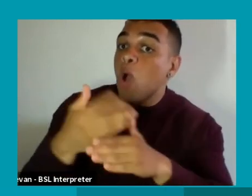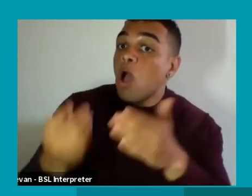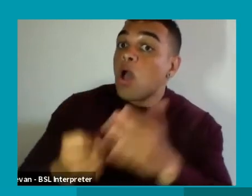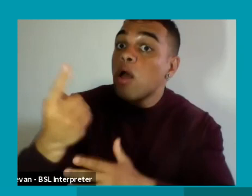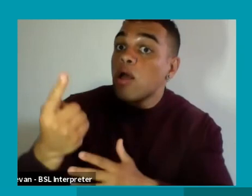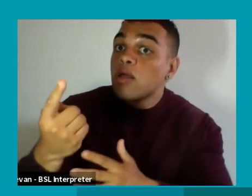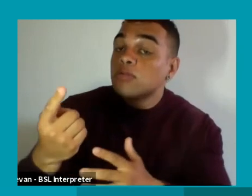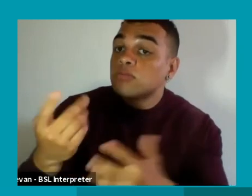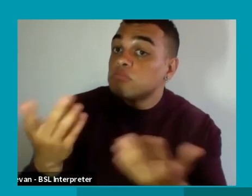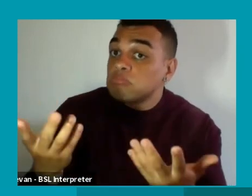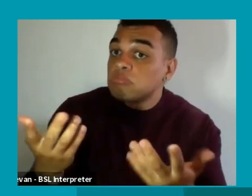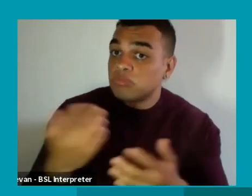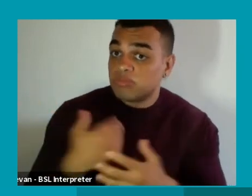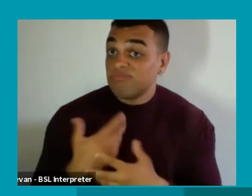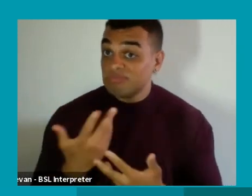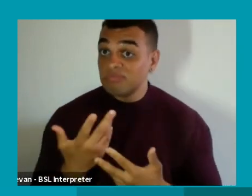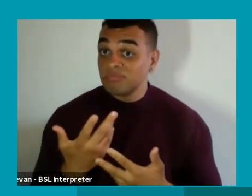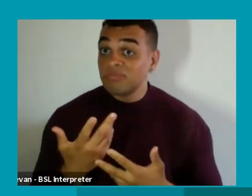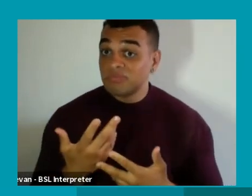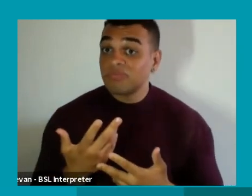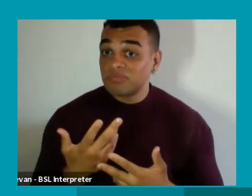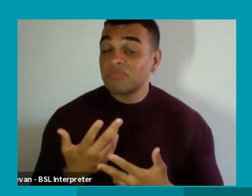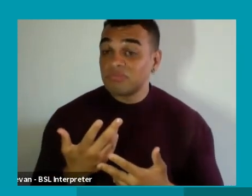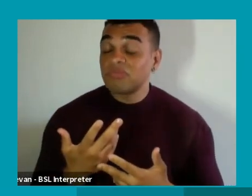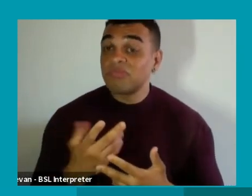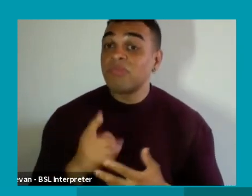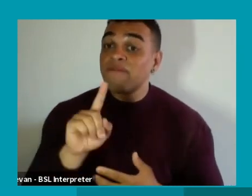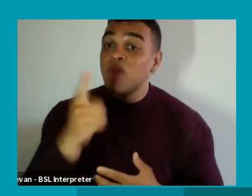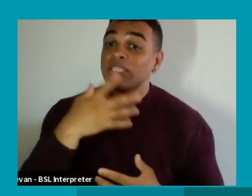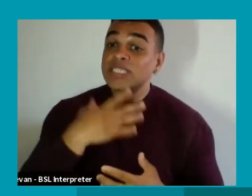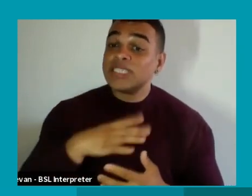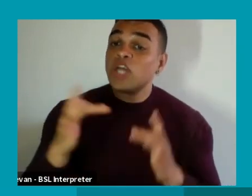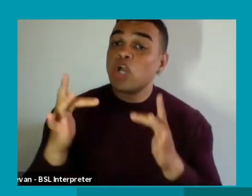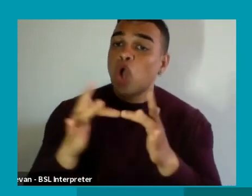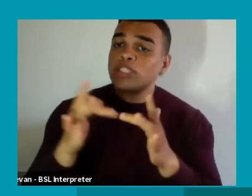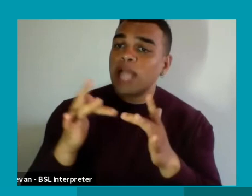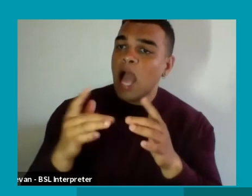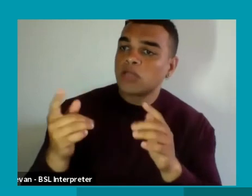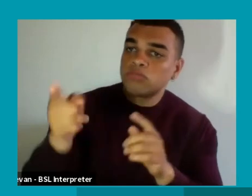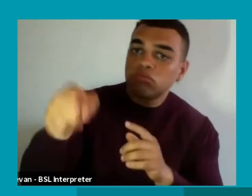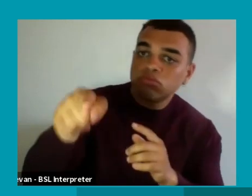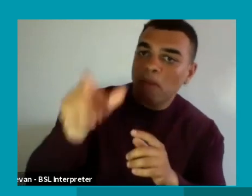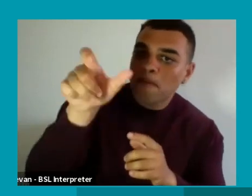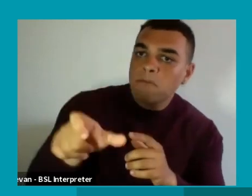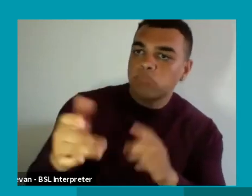Finding a contact at the organization and applying as you would if that… if you knew that job existed. But certainly finding out